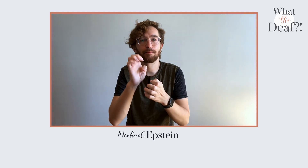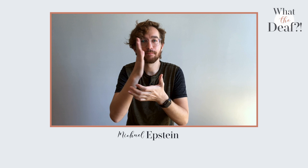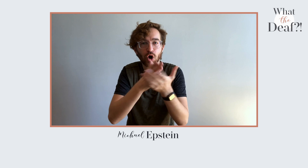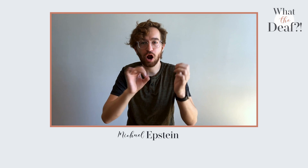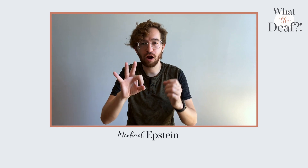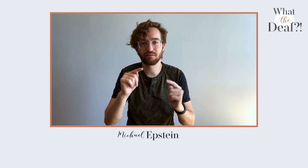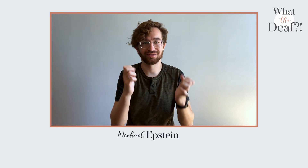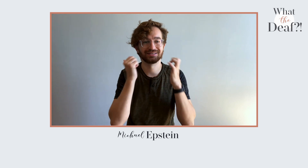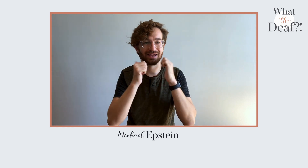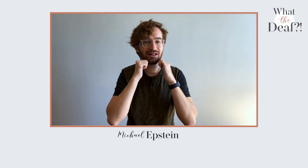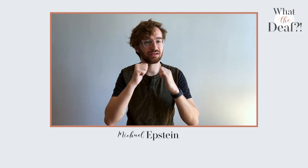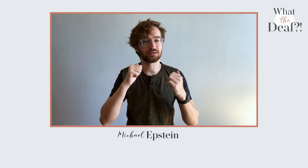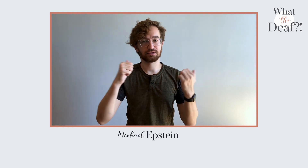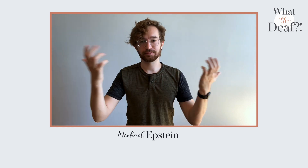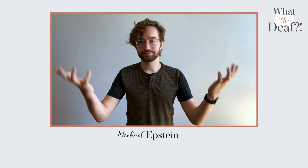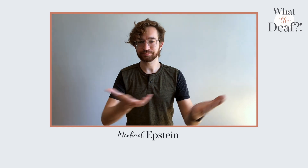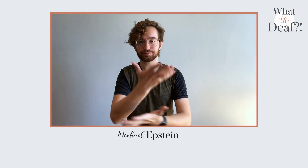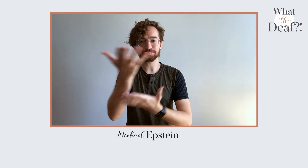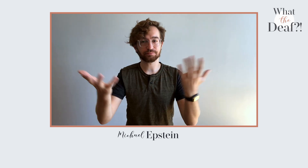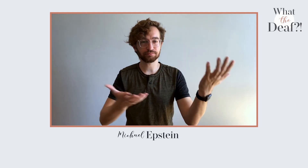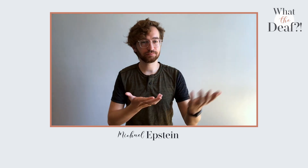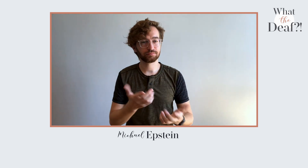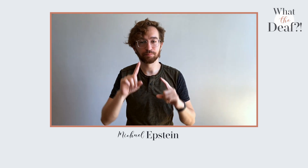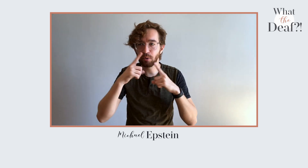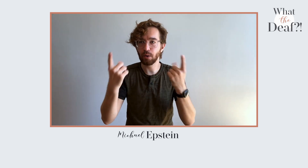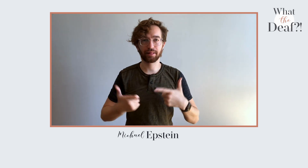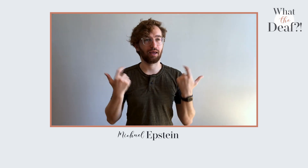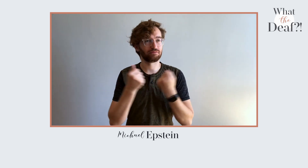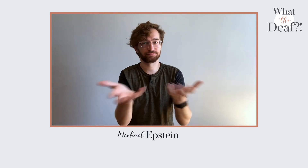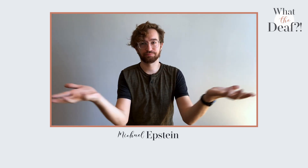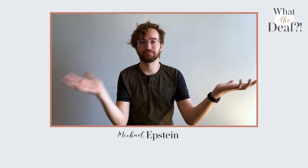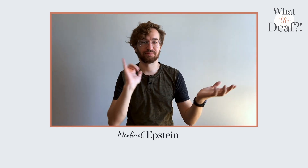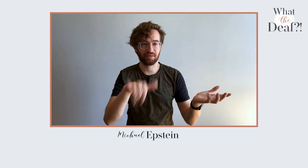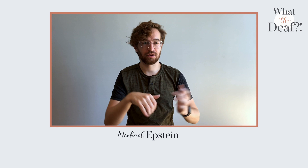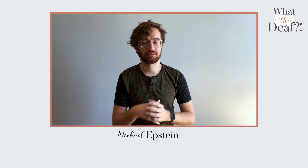It just needs to be part of our daily, boring lived experience.